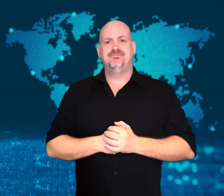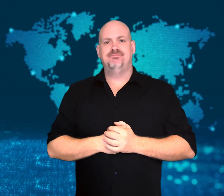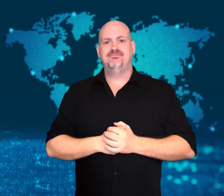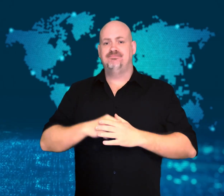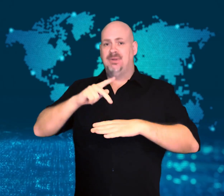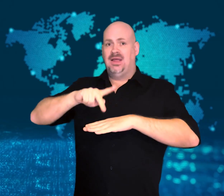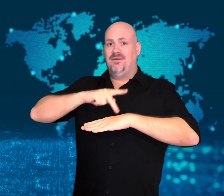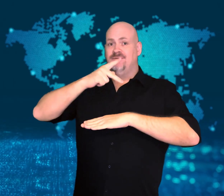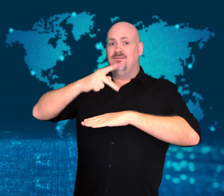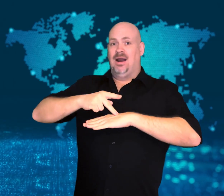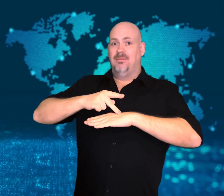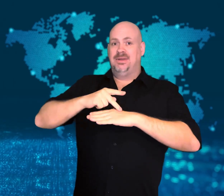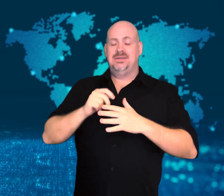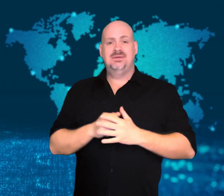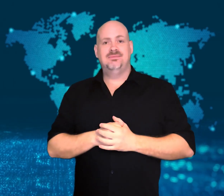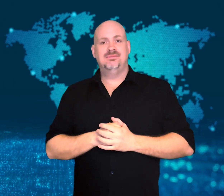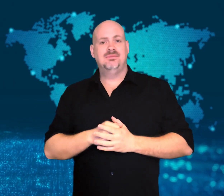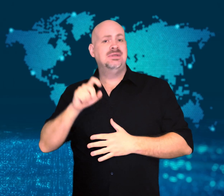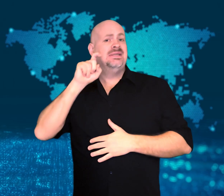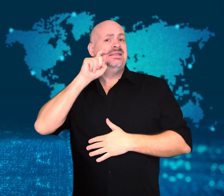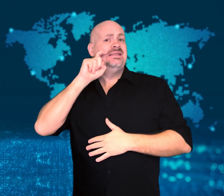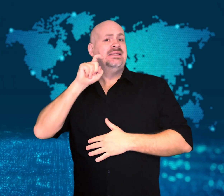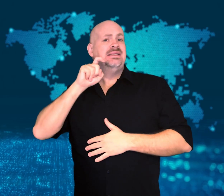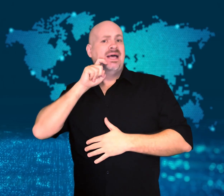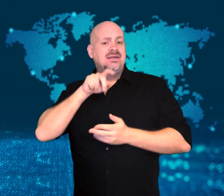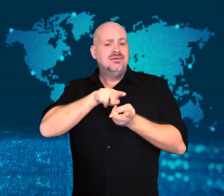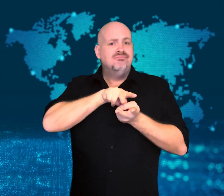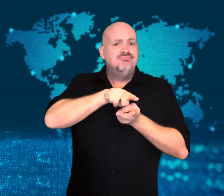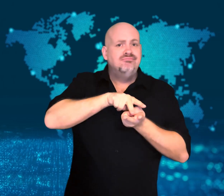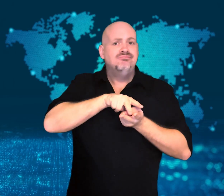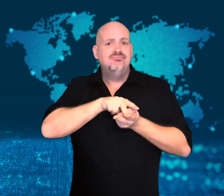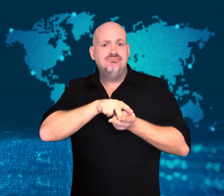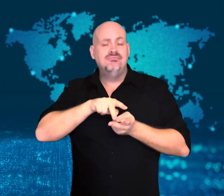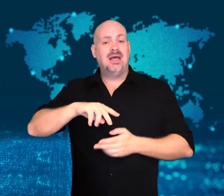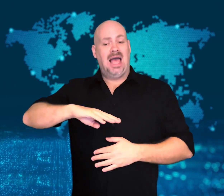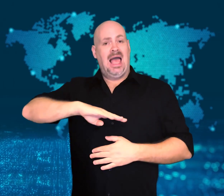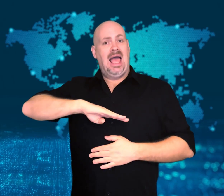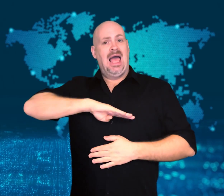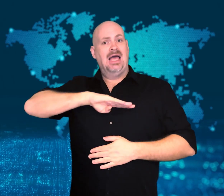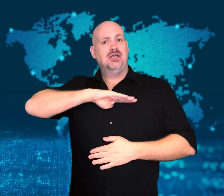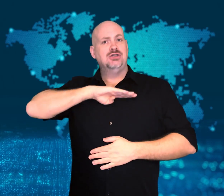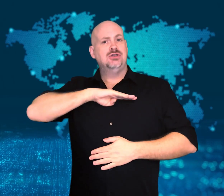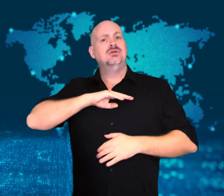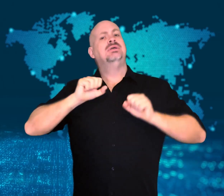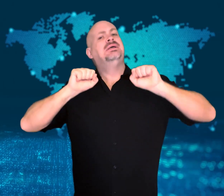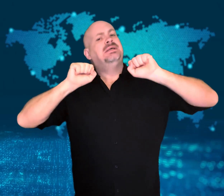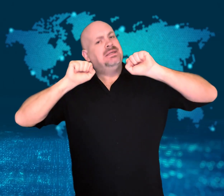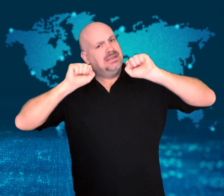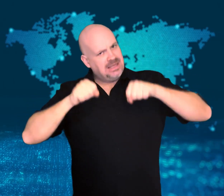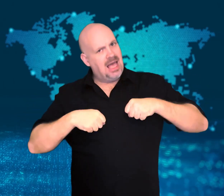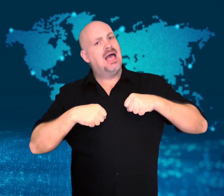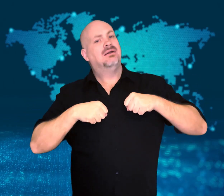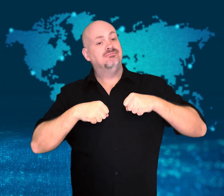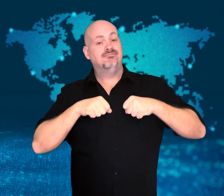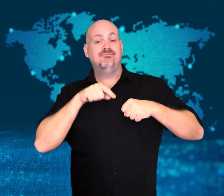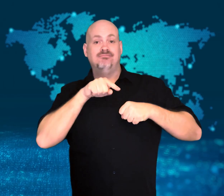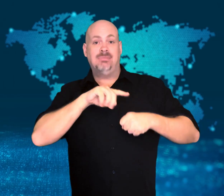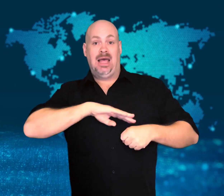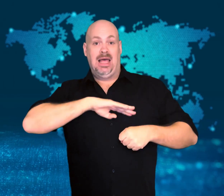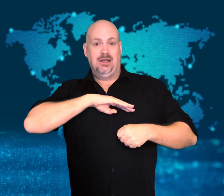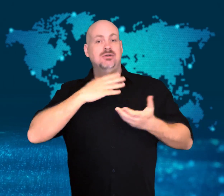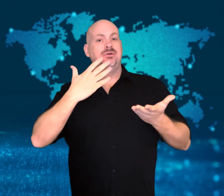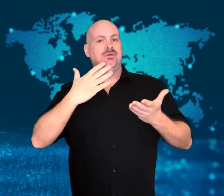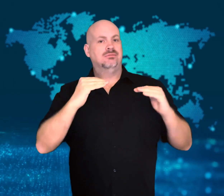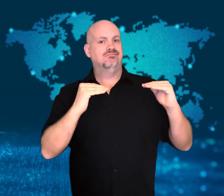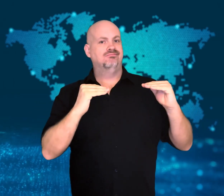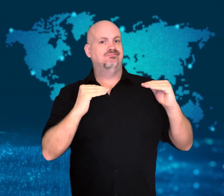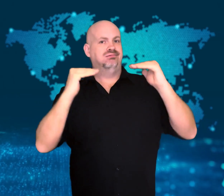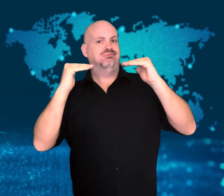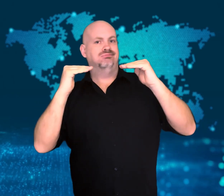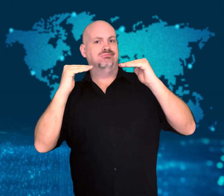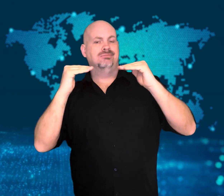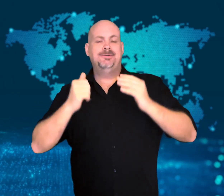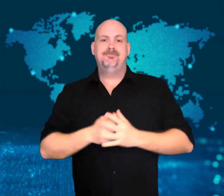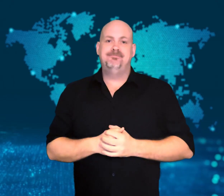Raising "age of consent".